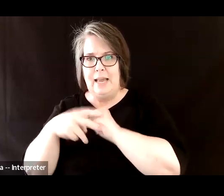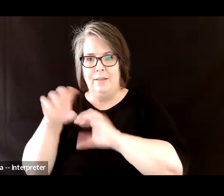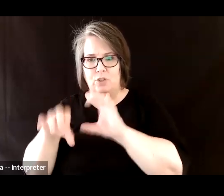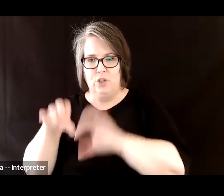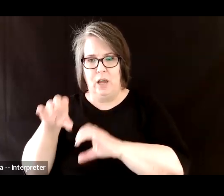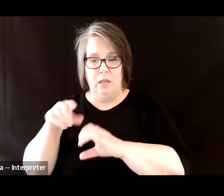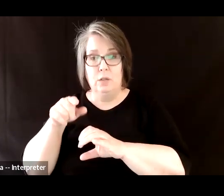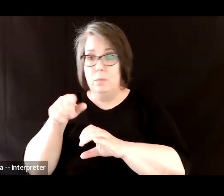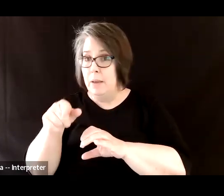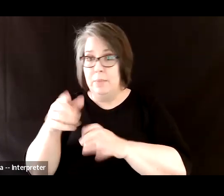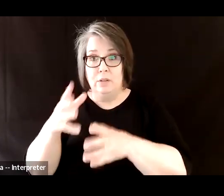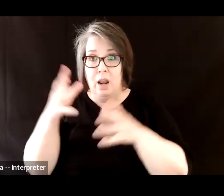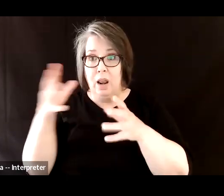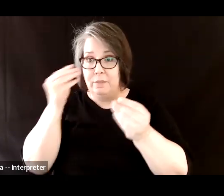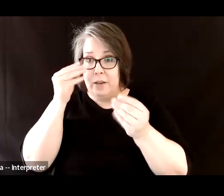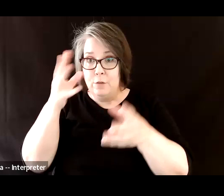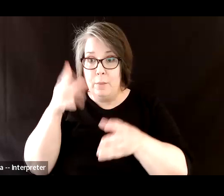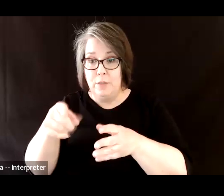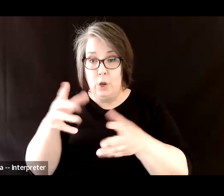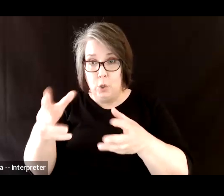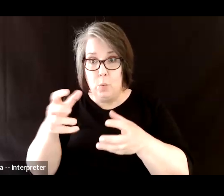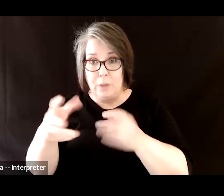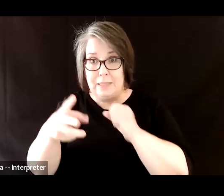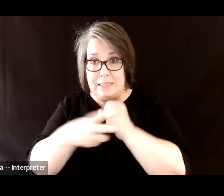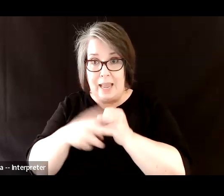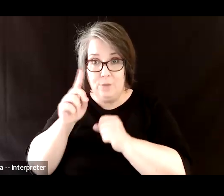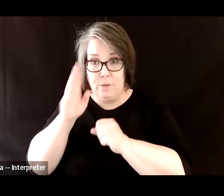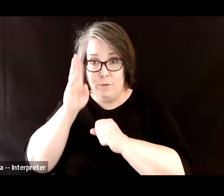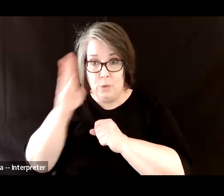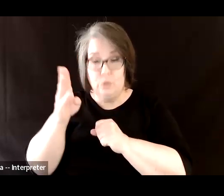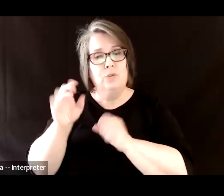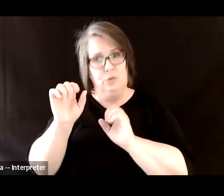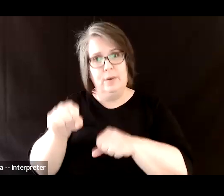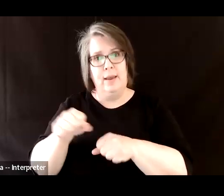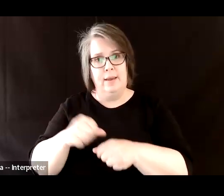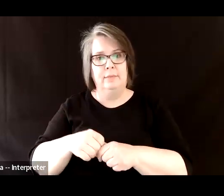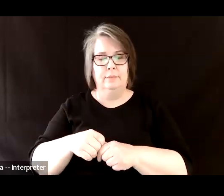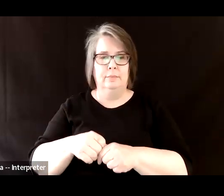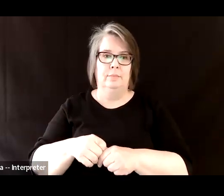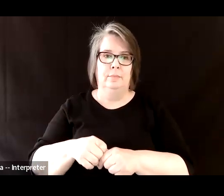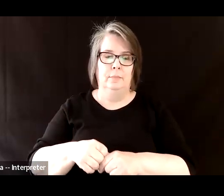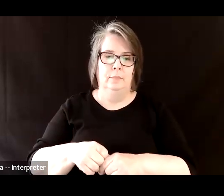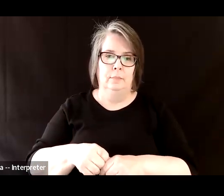information that is going on there that you want to say for future reference, you will be able to do that.